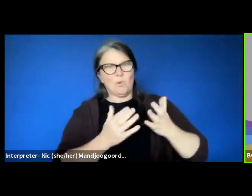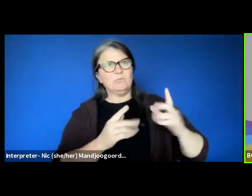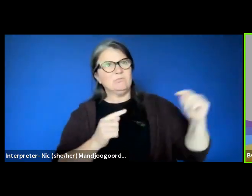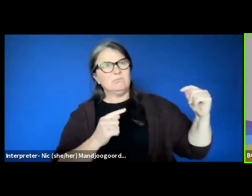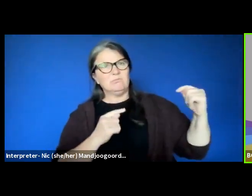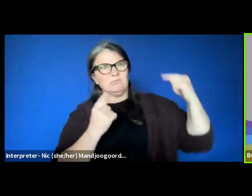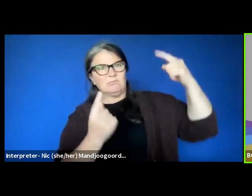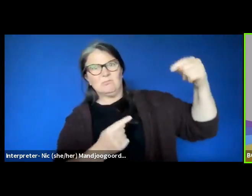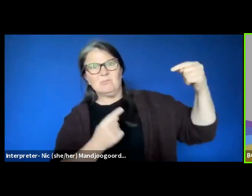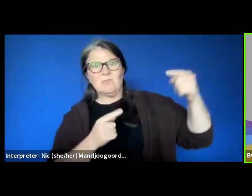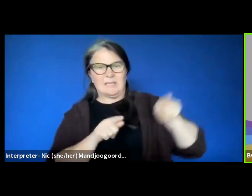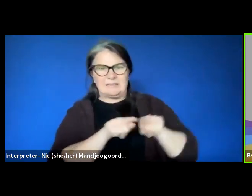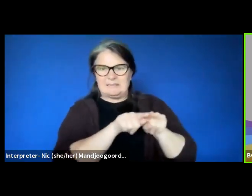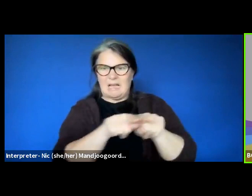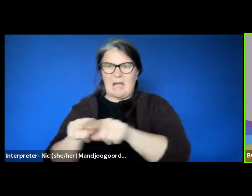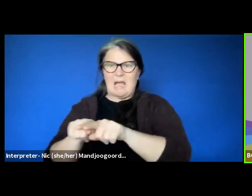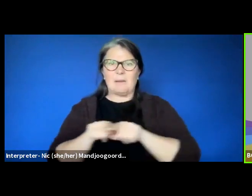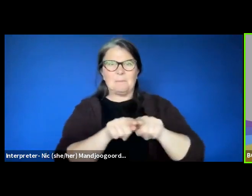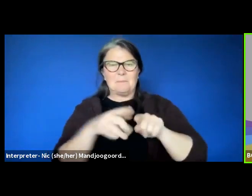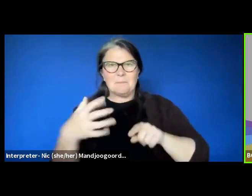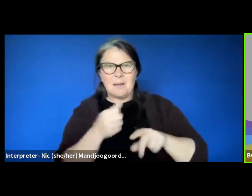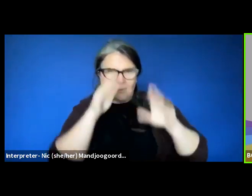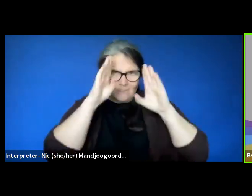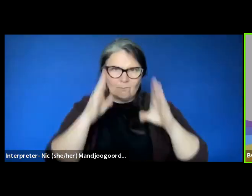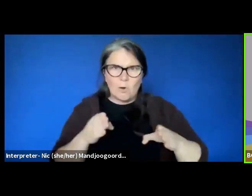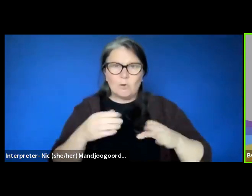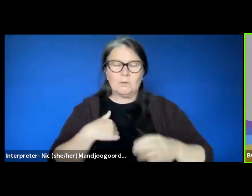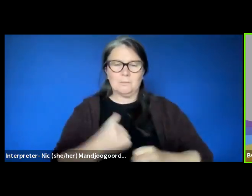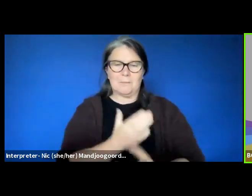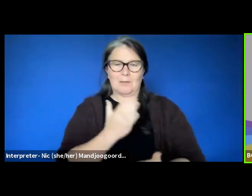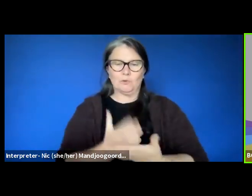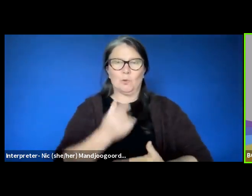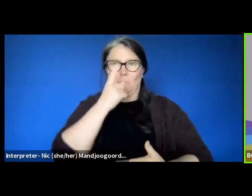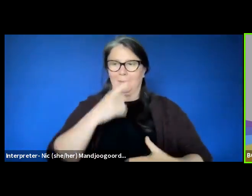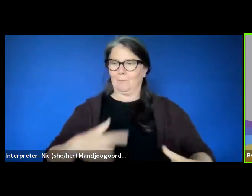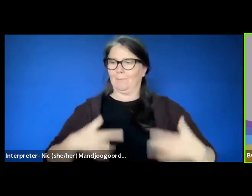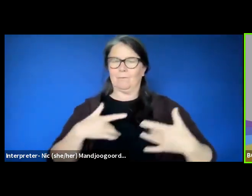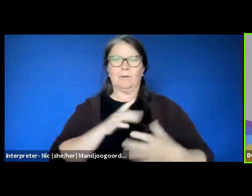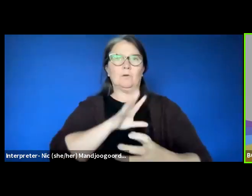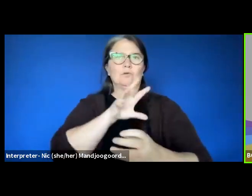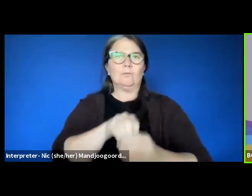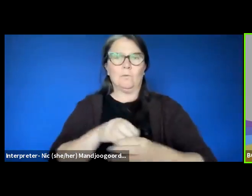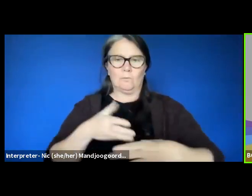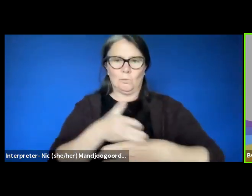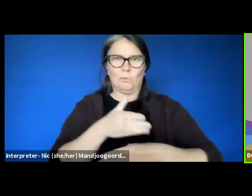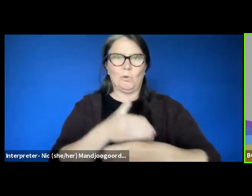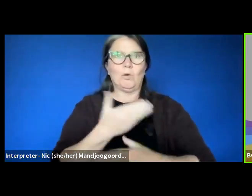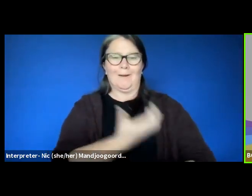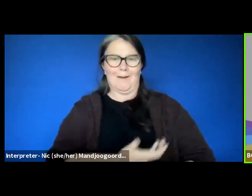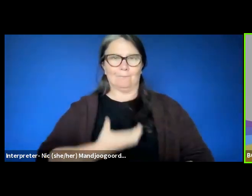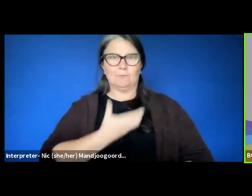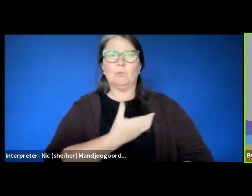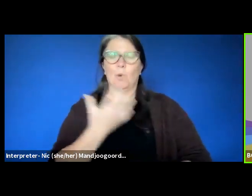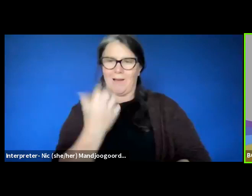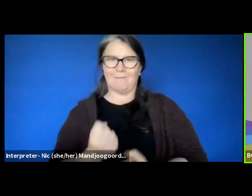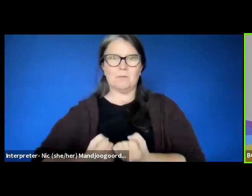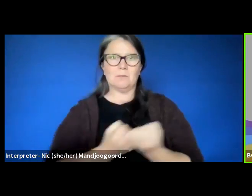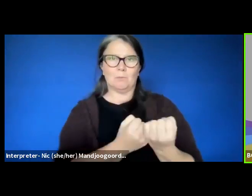the world in Australia else the world in Australia elsewhere. on making sure that. t the context and the circumstance of right for that